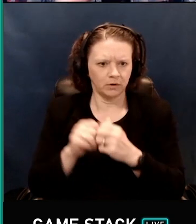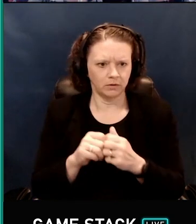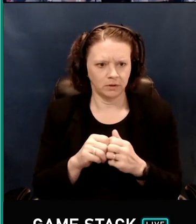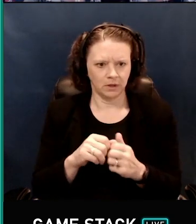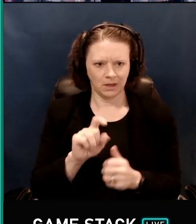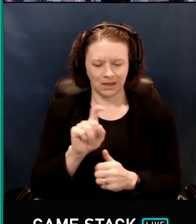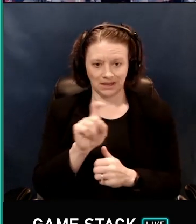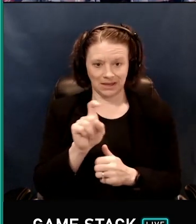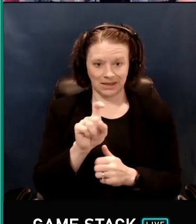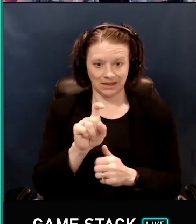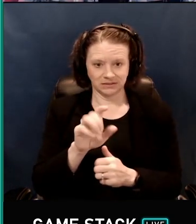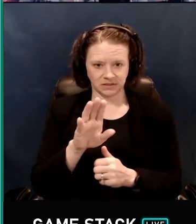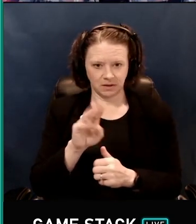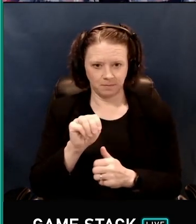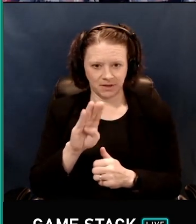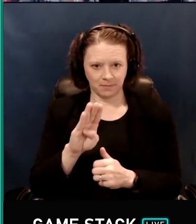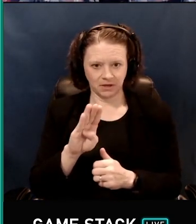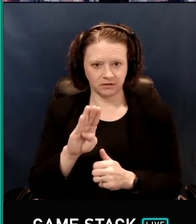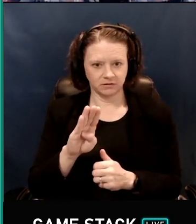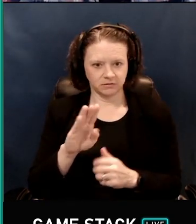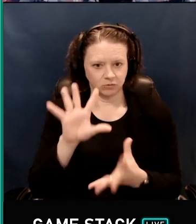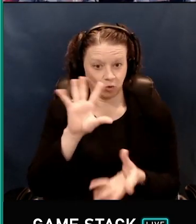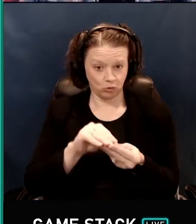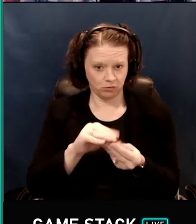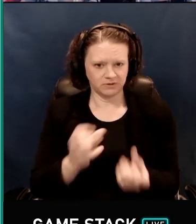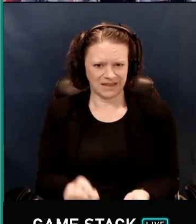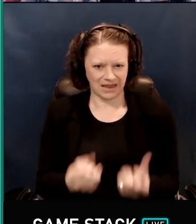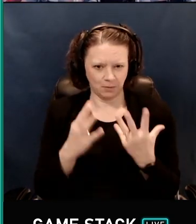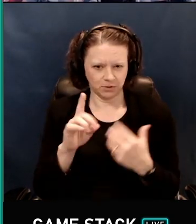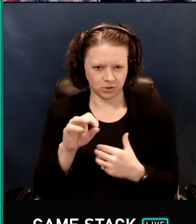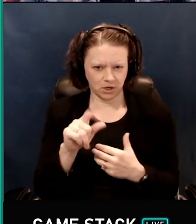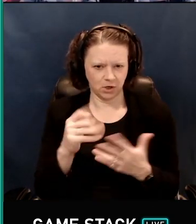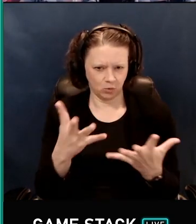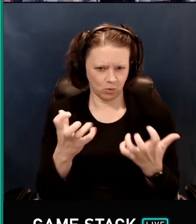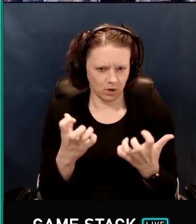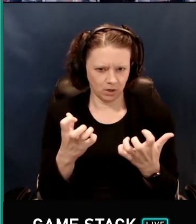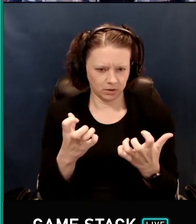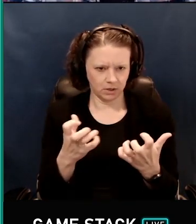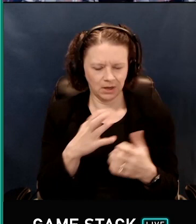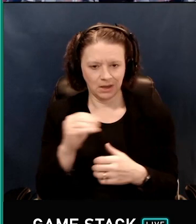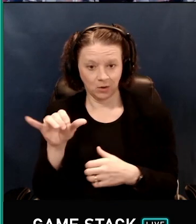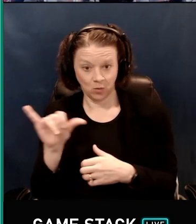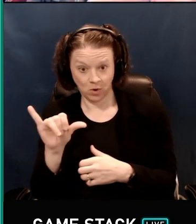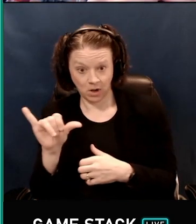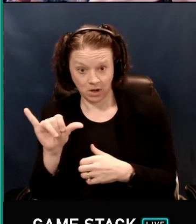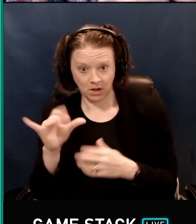That's how much data you want, and then Y megabytes per second is the rate at